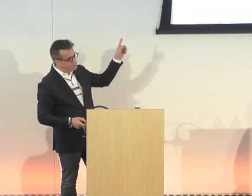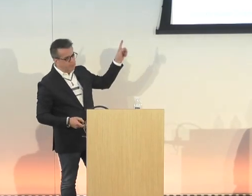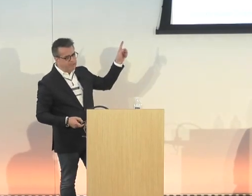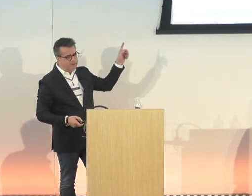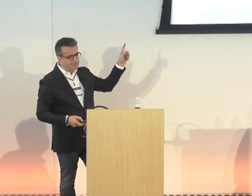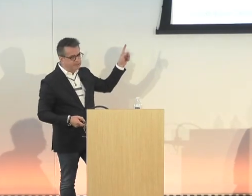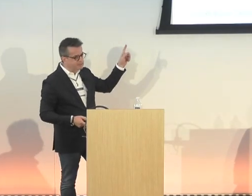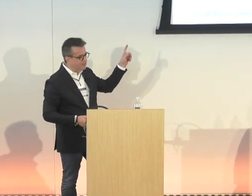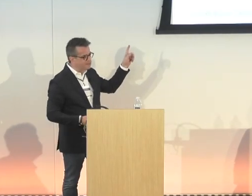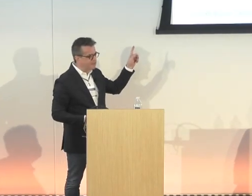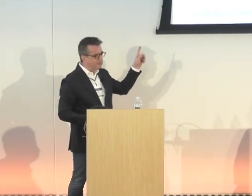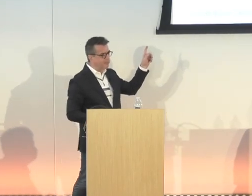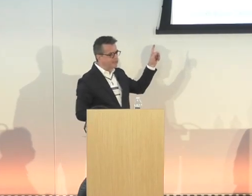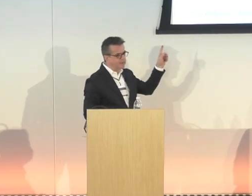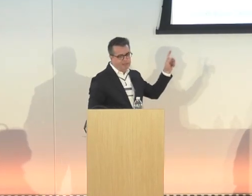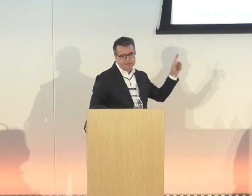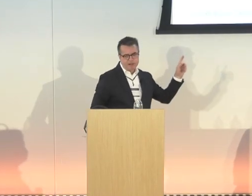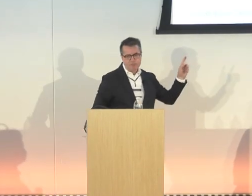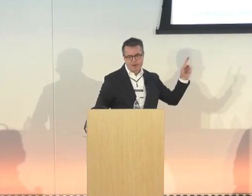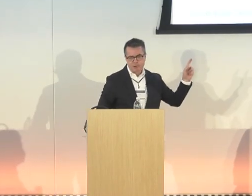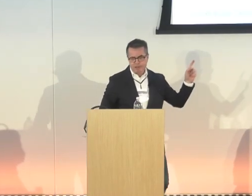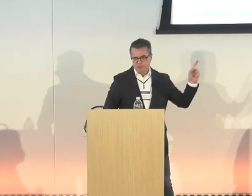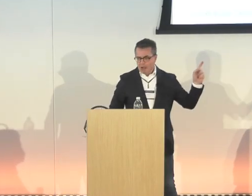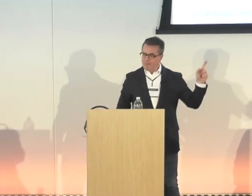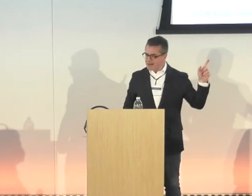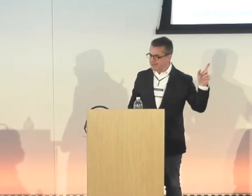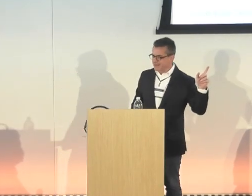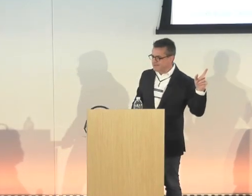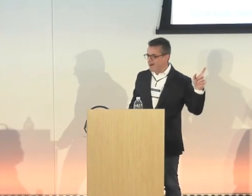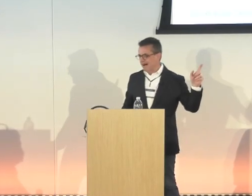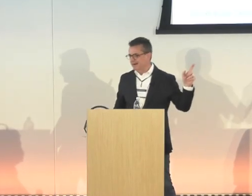So we need slides up here when we can. Um, minor correction - I’m not giving a talk,